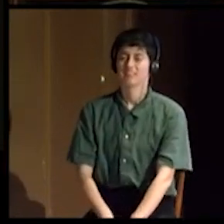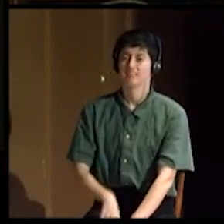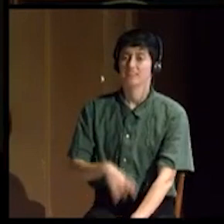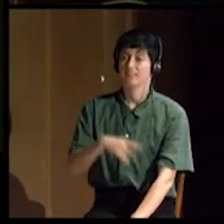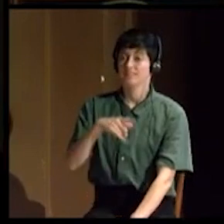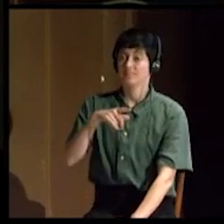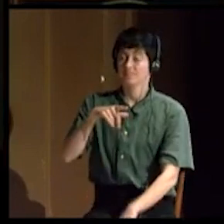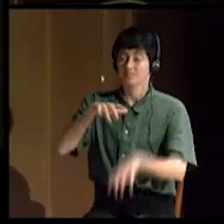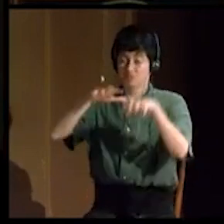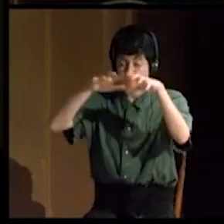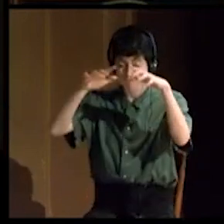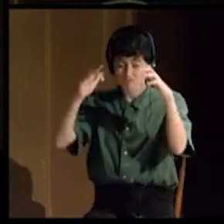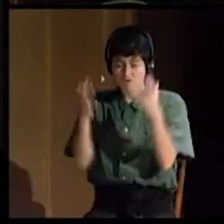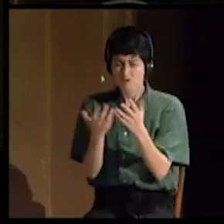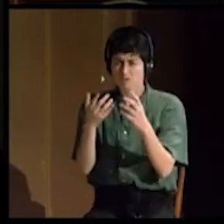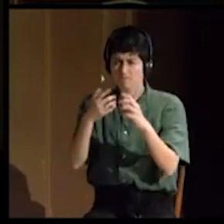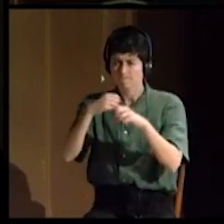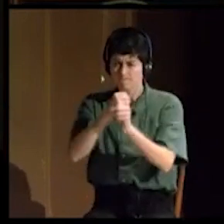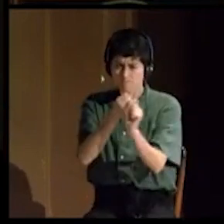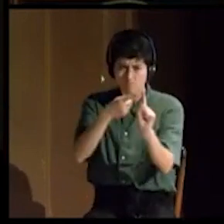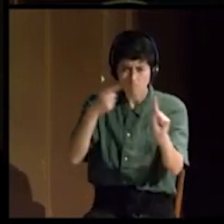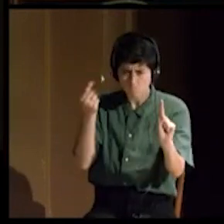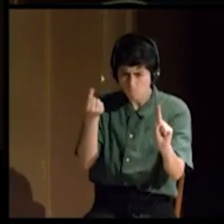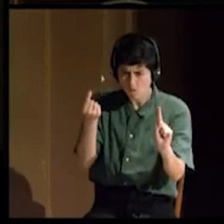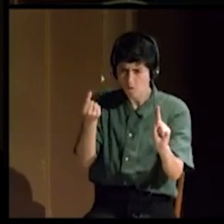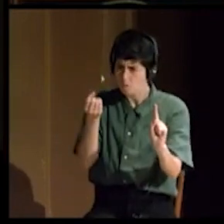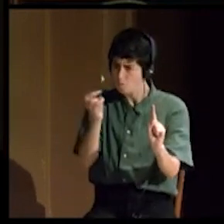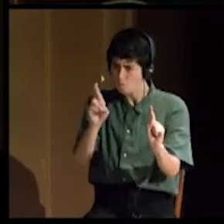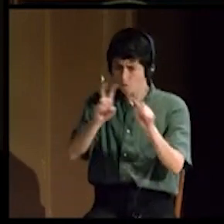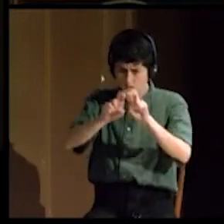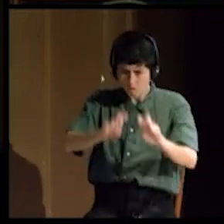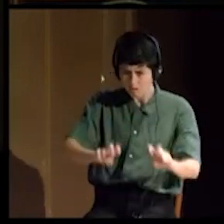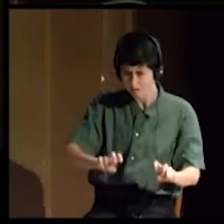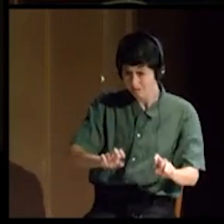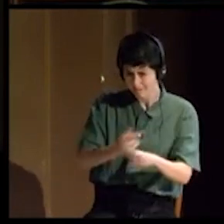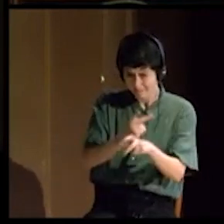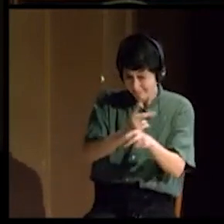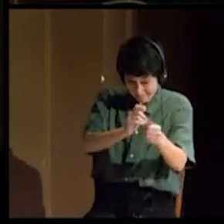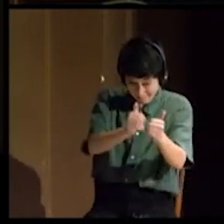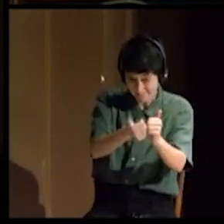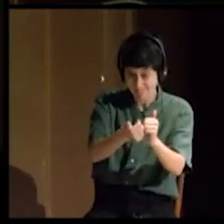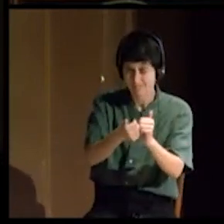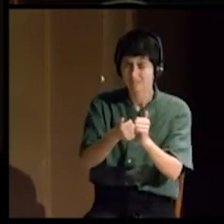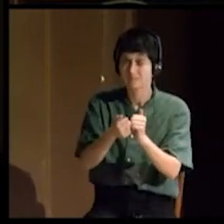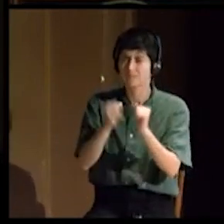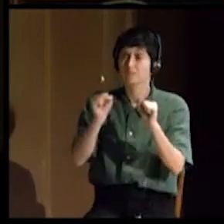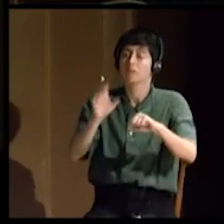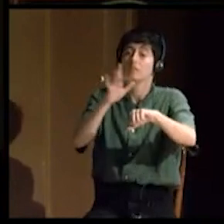Well, we could go to places where areas of the upper crust are exposed on the surface of the earth. So this would be like Yosemite,